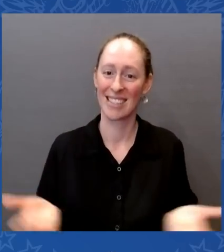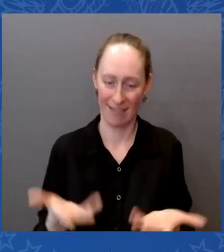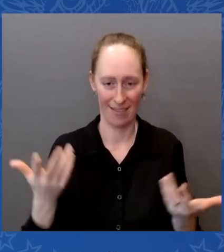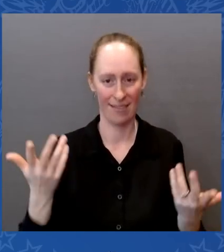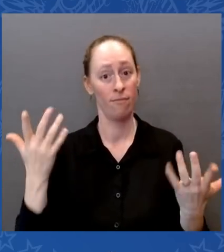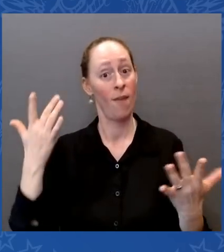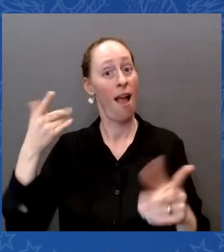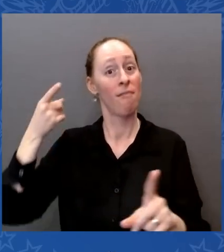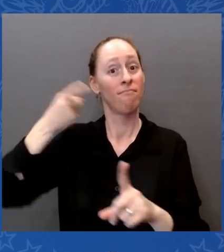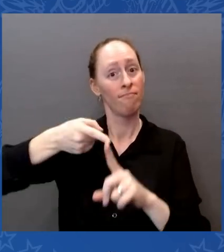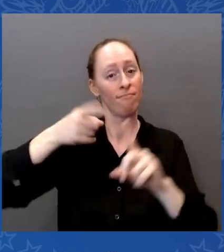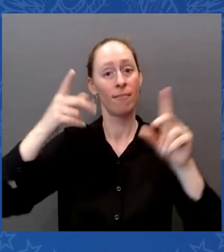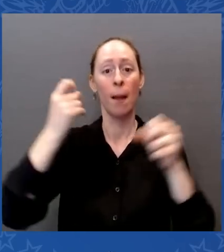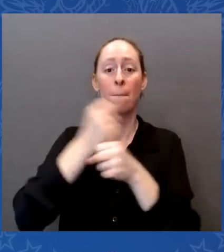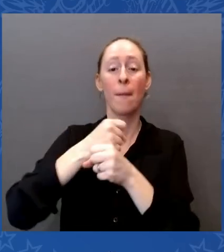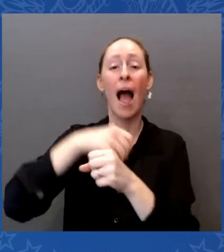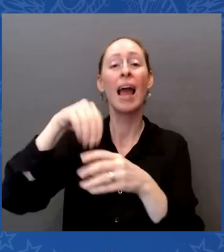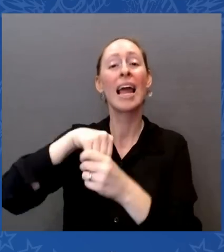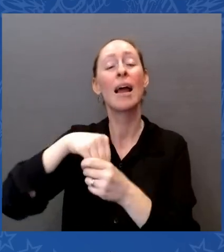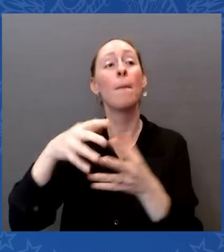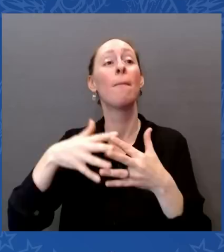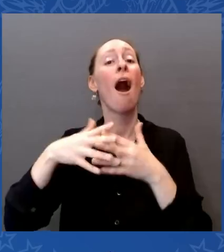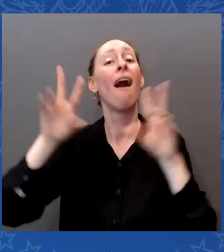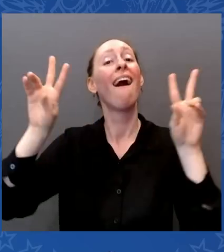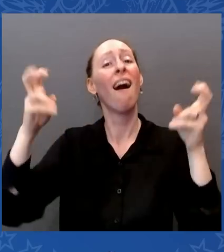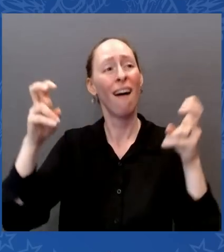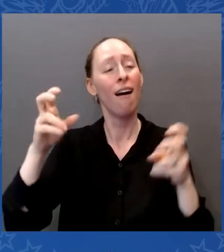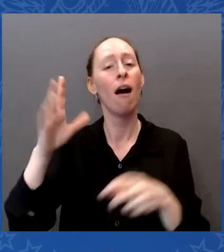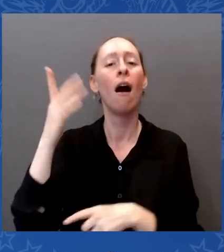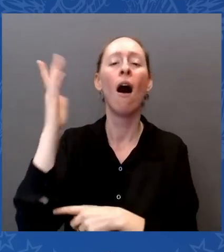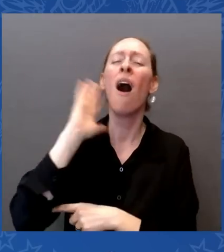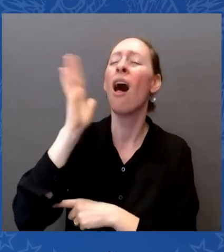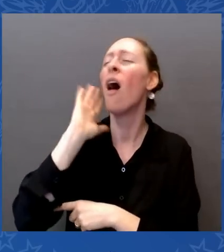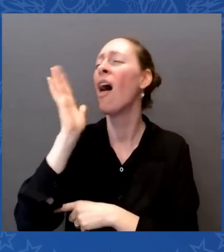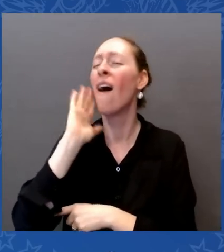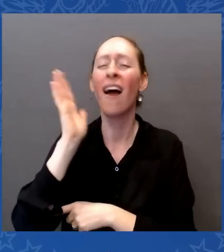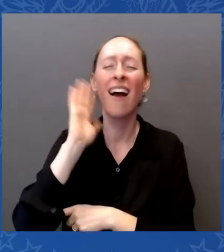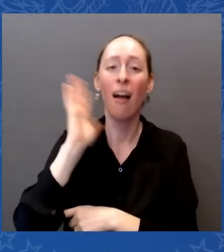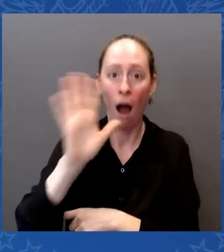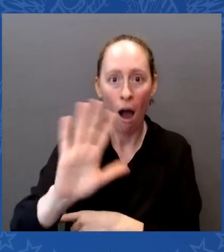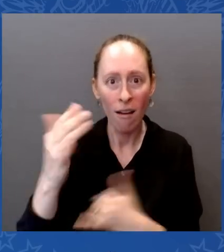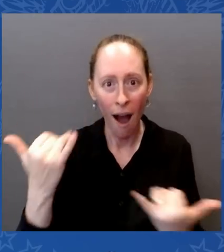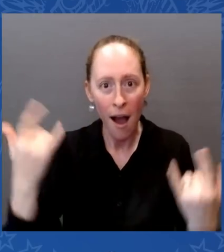our ports, our airports. We're delivering clean water, high-speed Internet to every American.